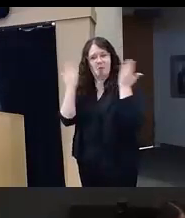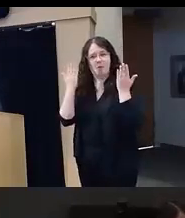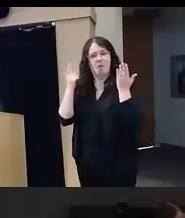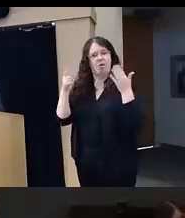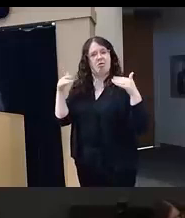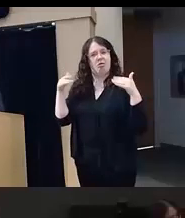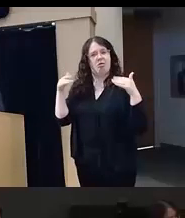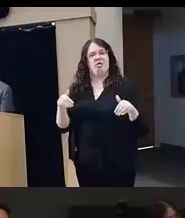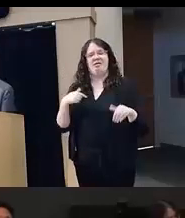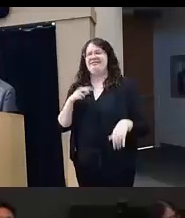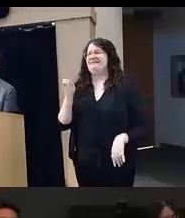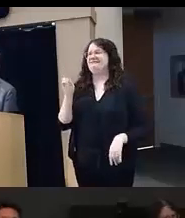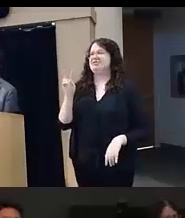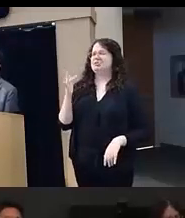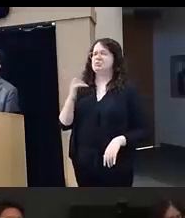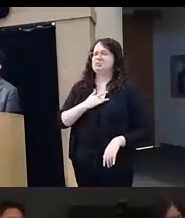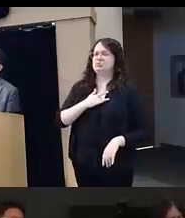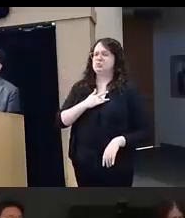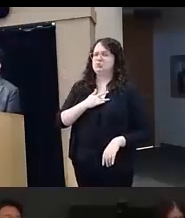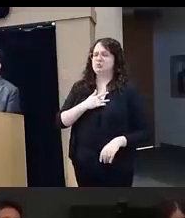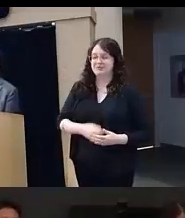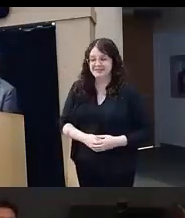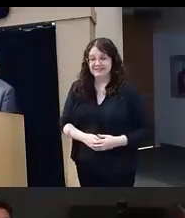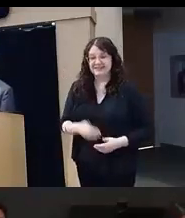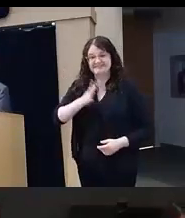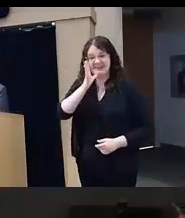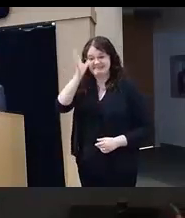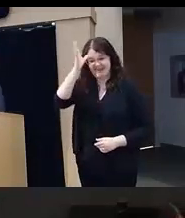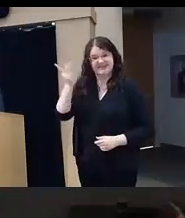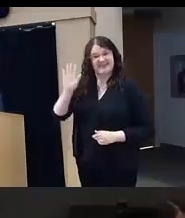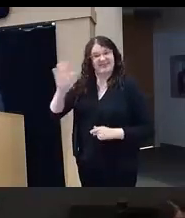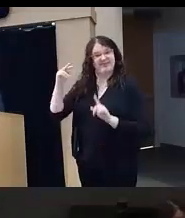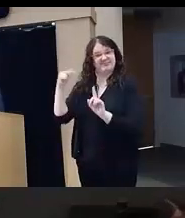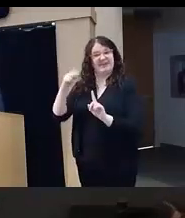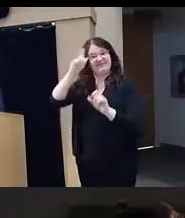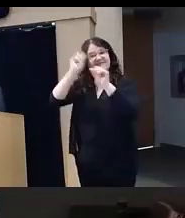you know like from their perspective they came all the way to United States they they're trying